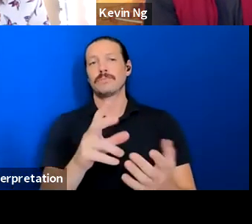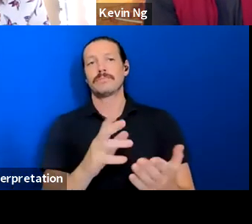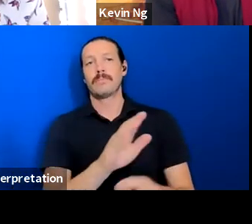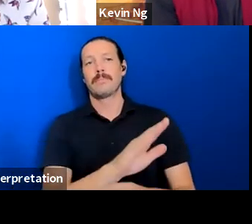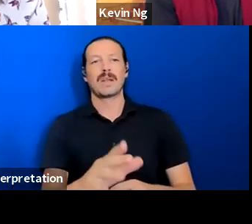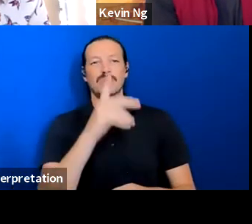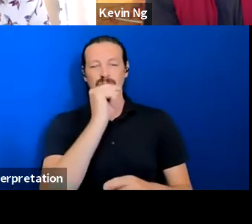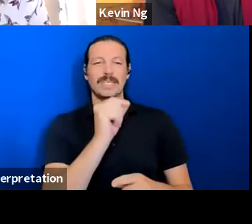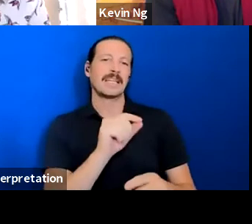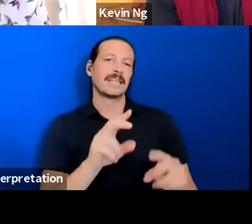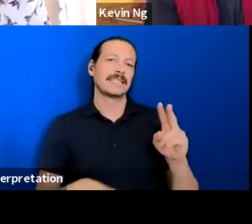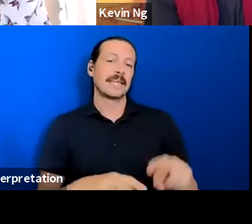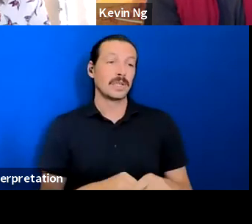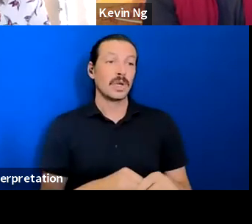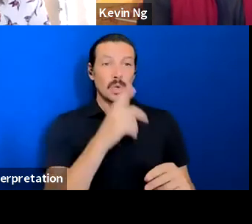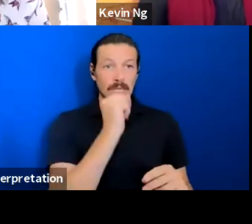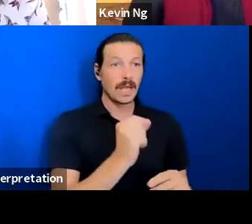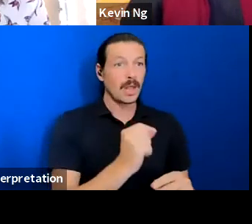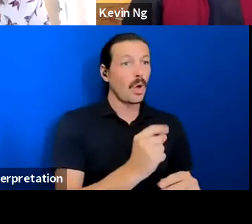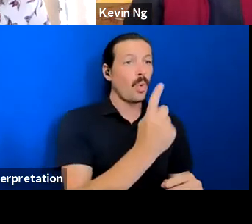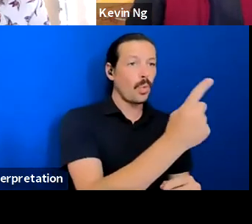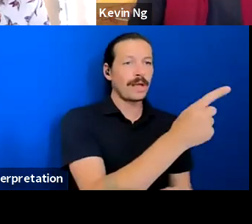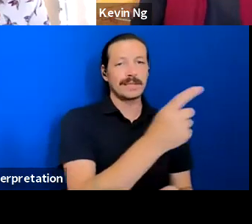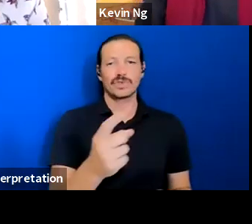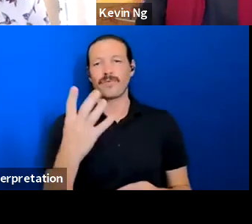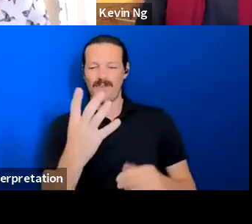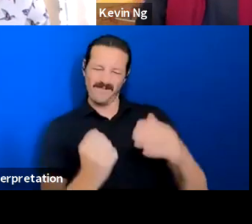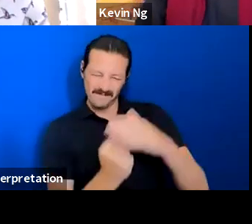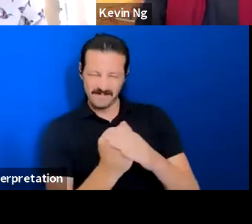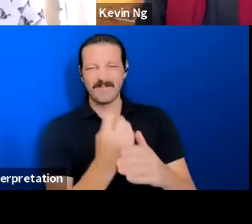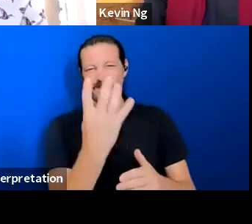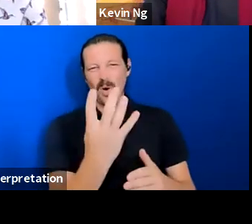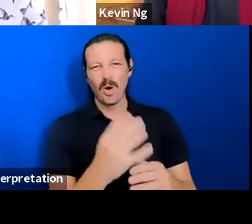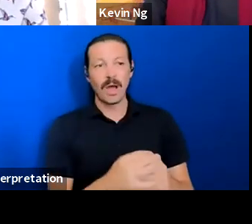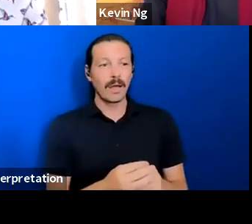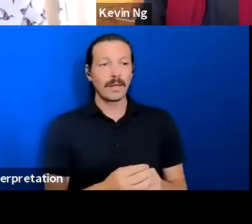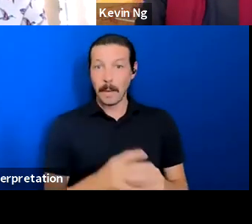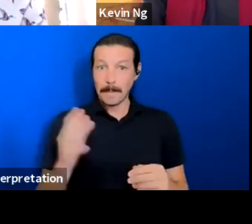to add one if there's only one or two you want to assess for, that's absolutely fine. We also